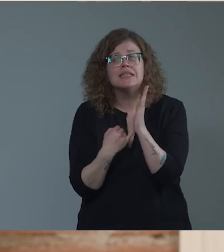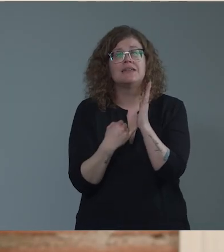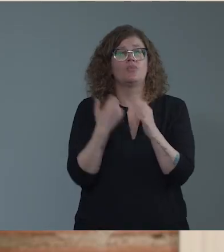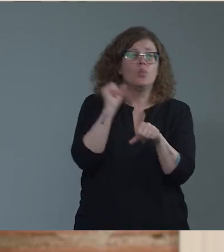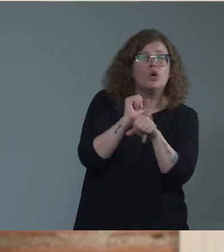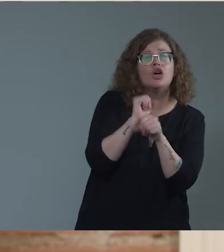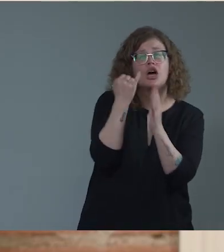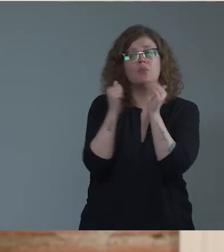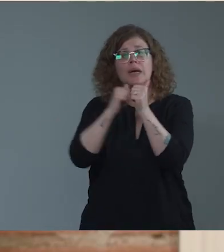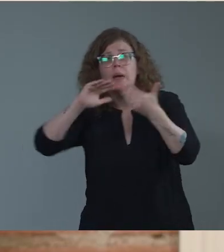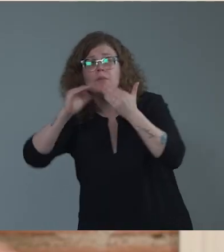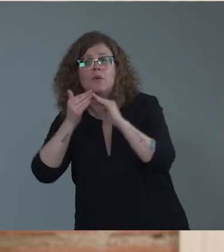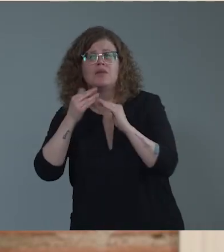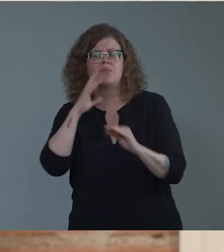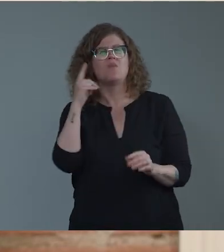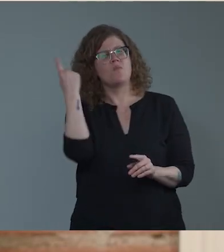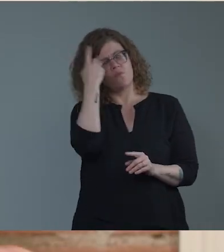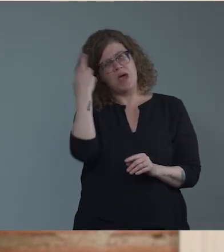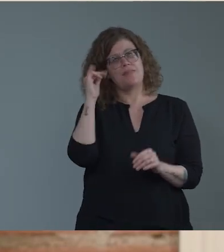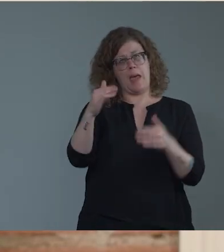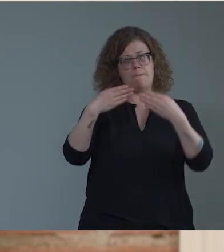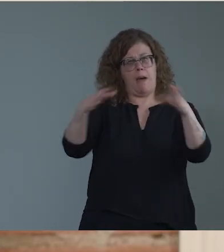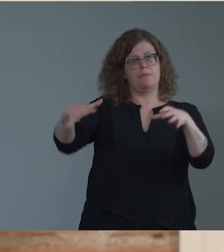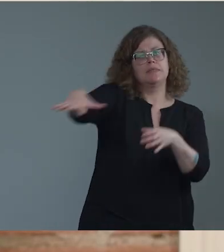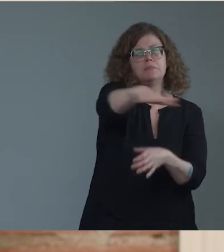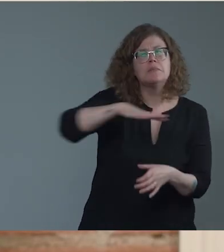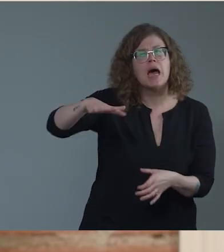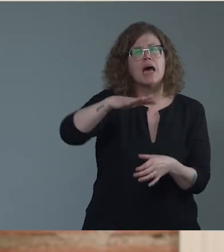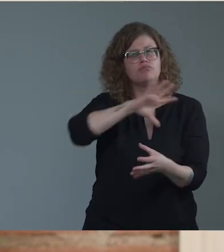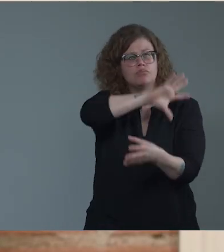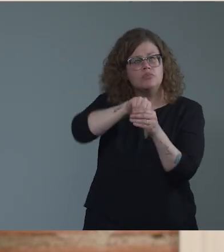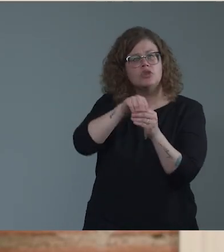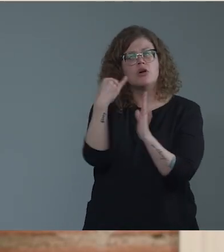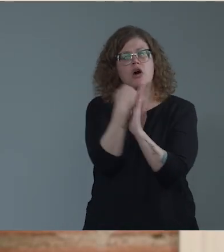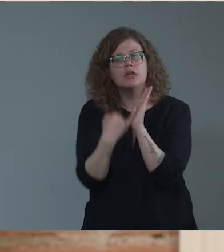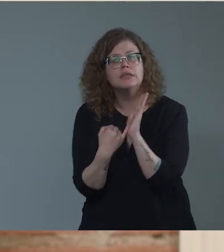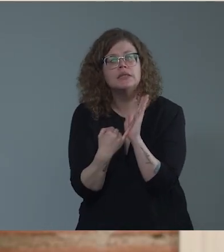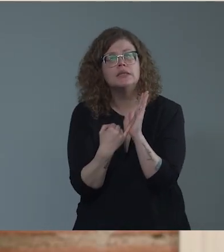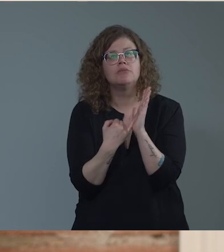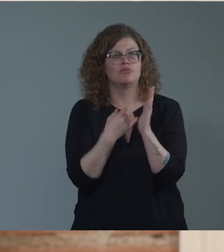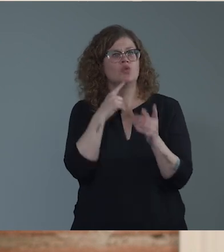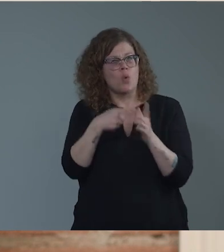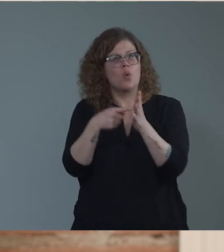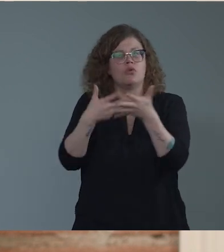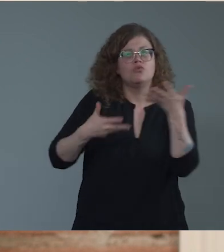things, new ways of working, ideas that can be installed in our community to create bits of joy, celebration, and whimsy every single day.